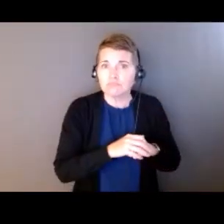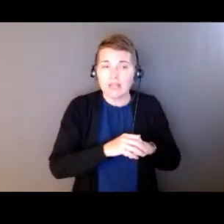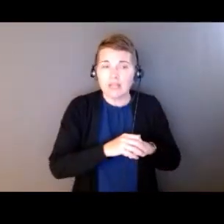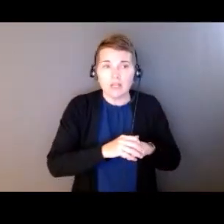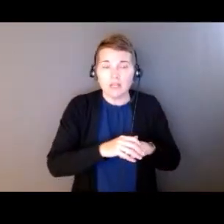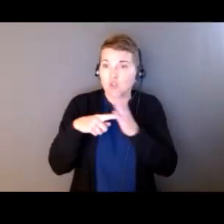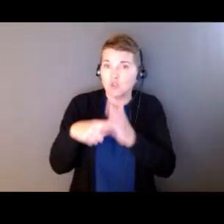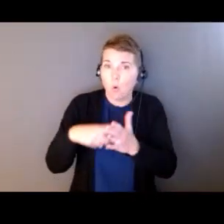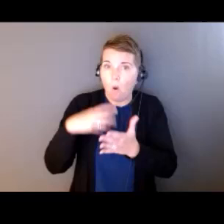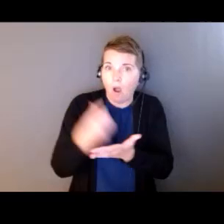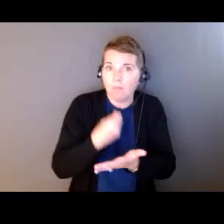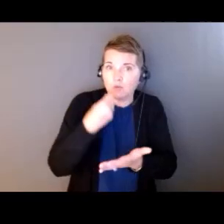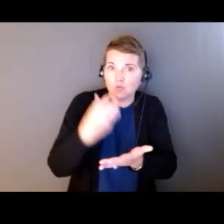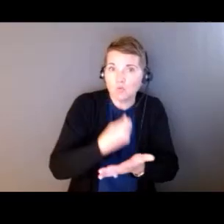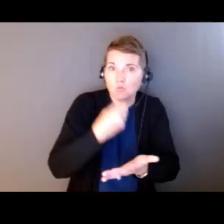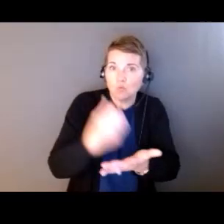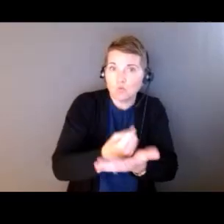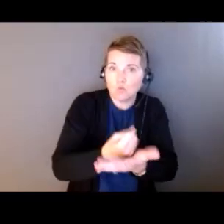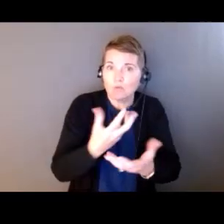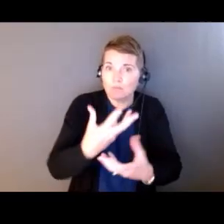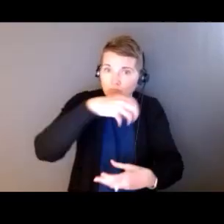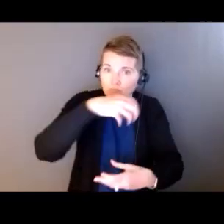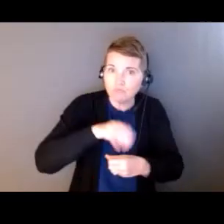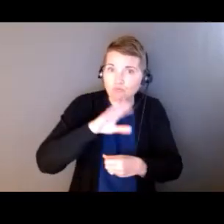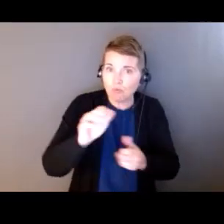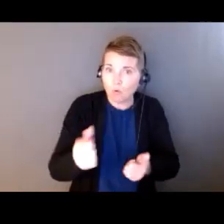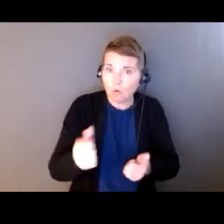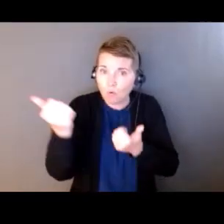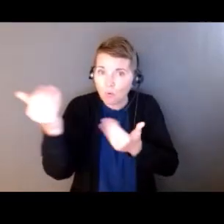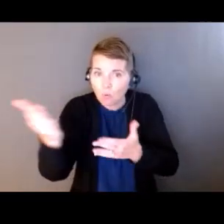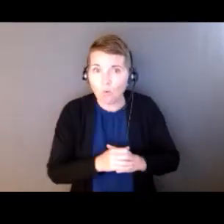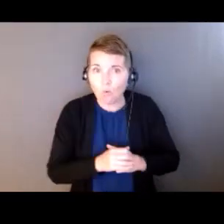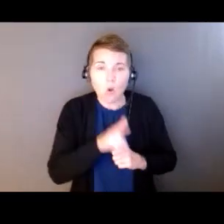part of this proposal, the partners that they're working with, and so on and so forth.